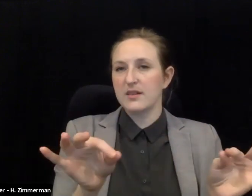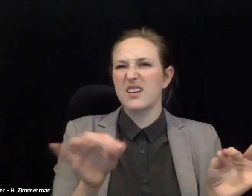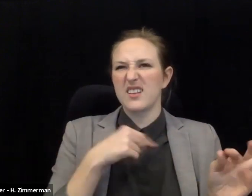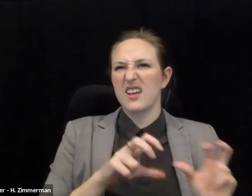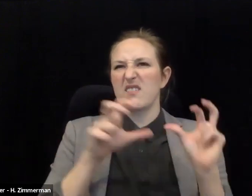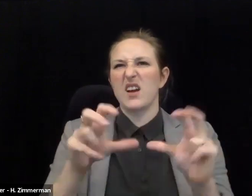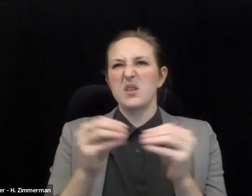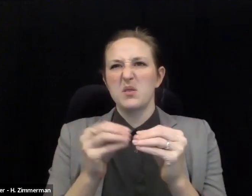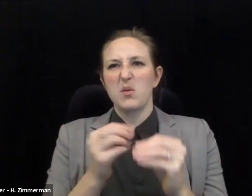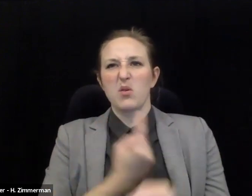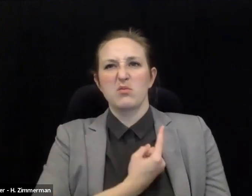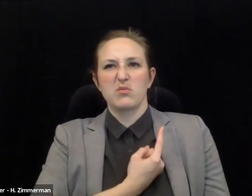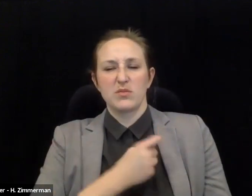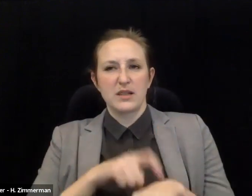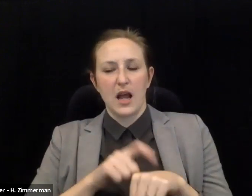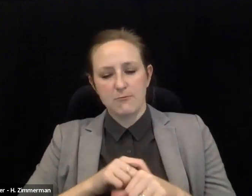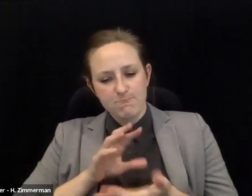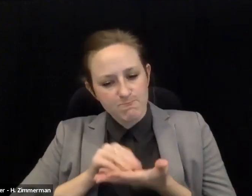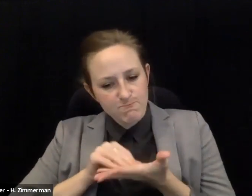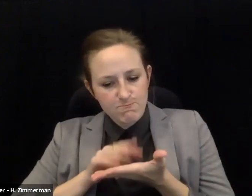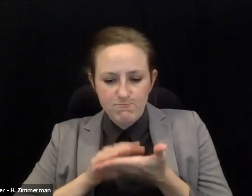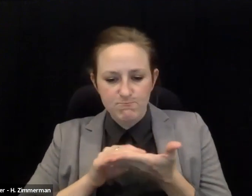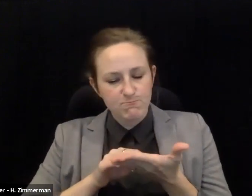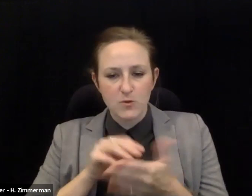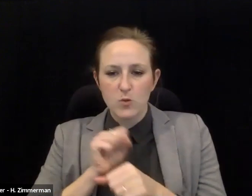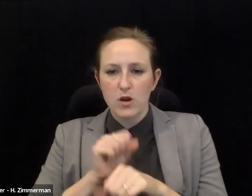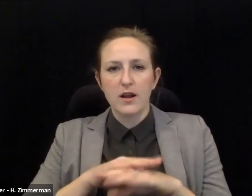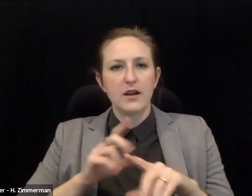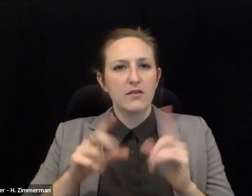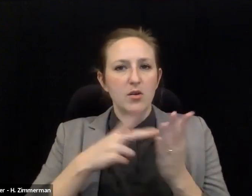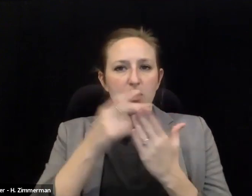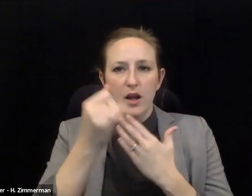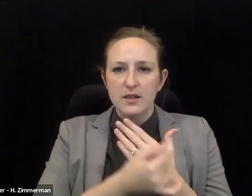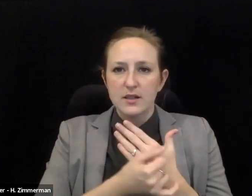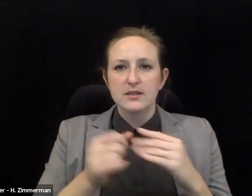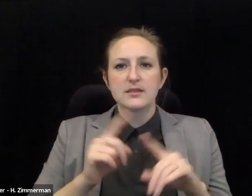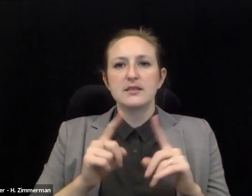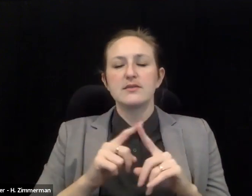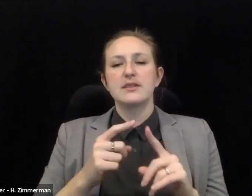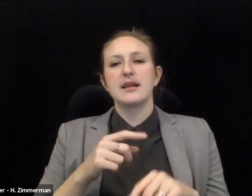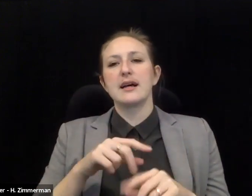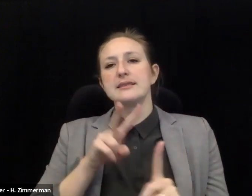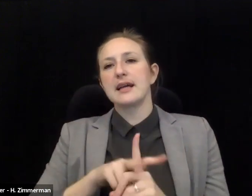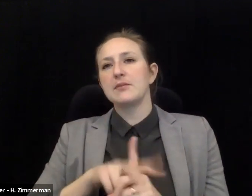own working on their different projects and assignments outside of class and we